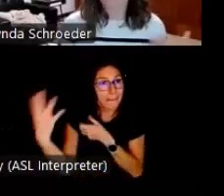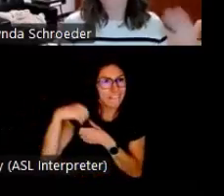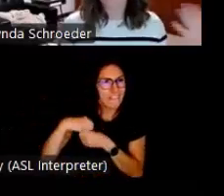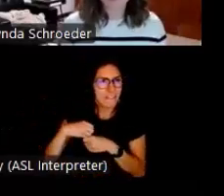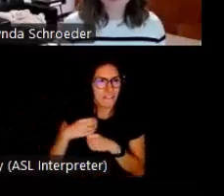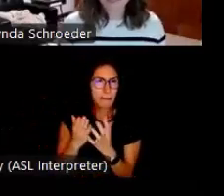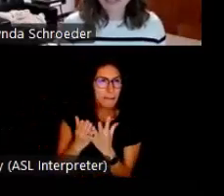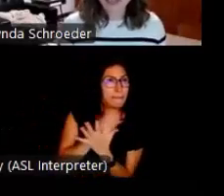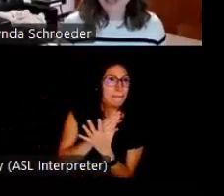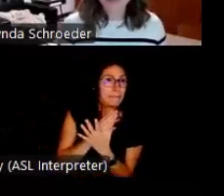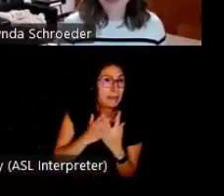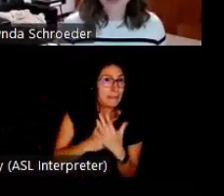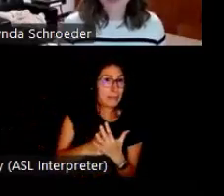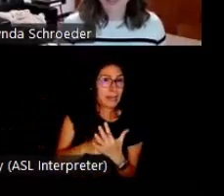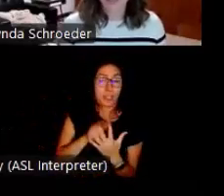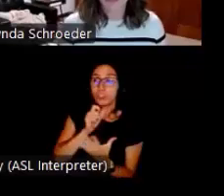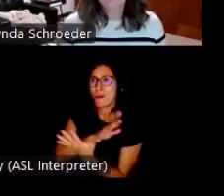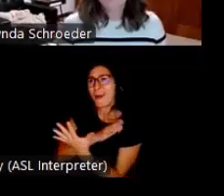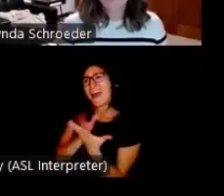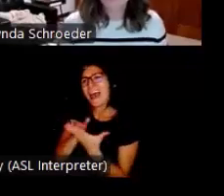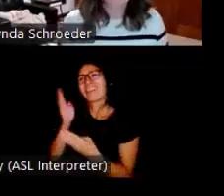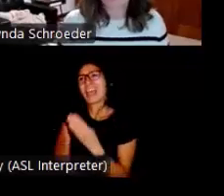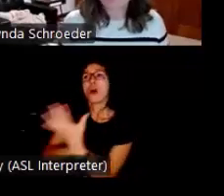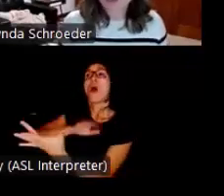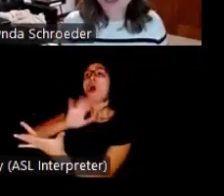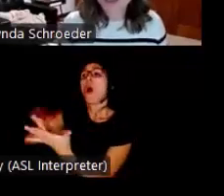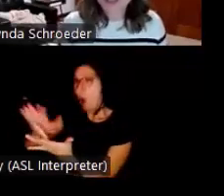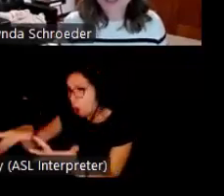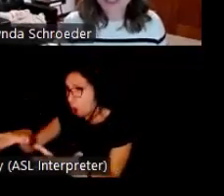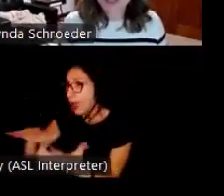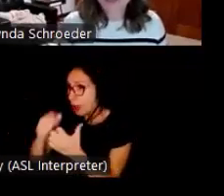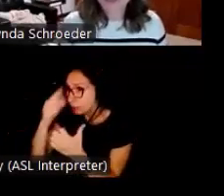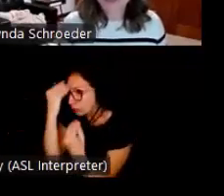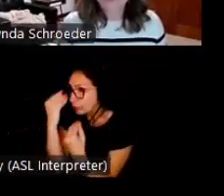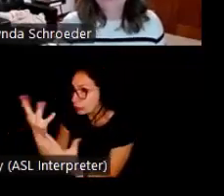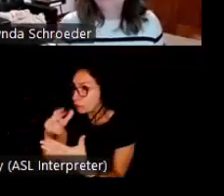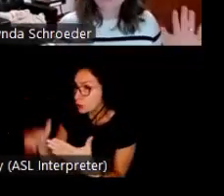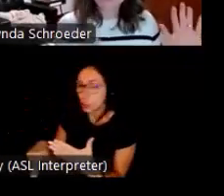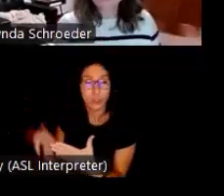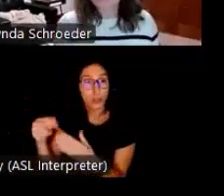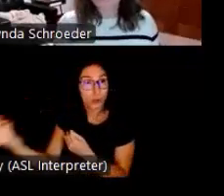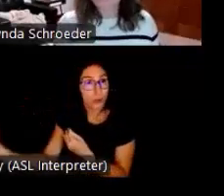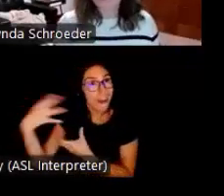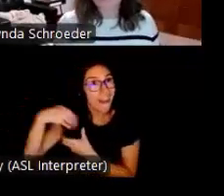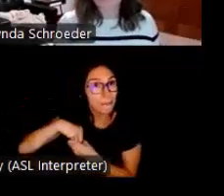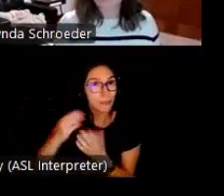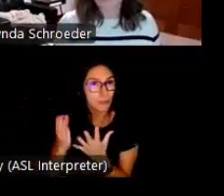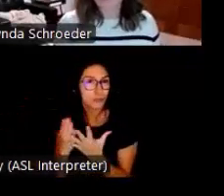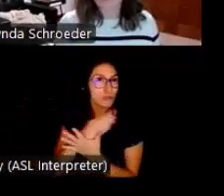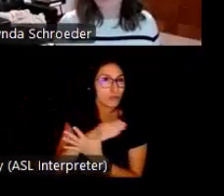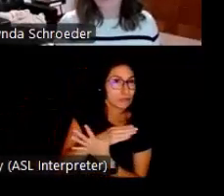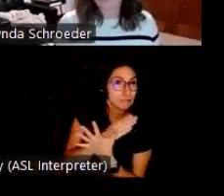not just at the end, when you say, how should I share the results now? And not just at the beginning, when you ask,